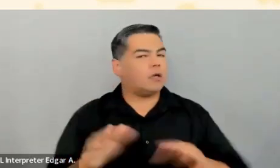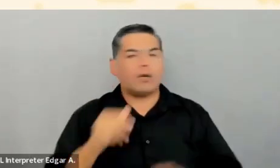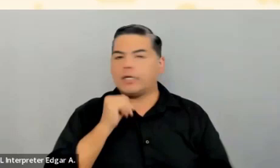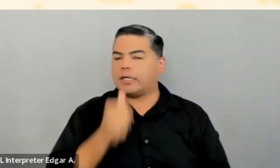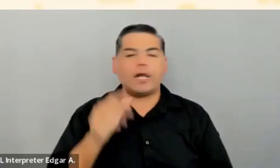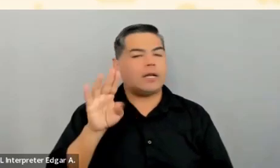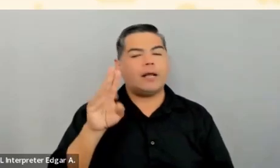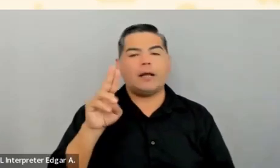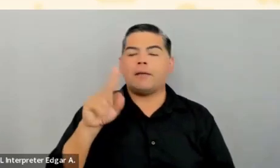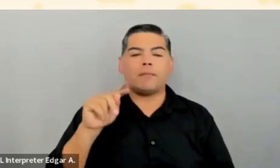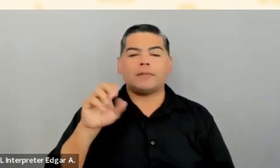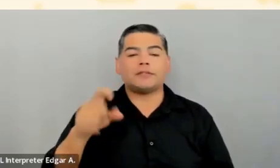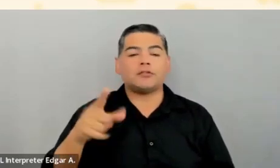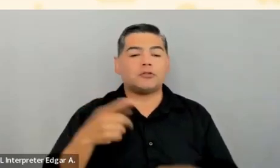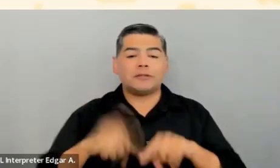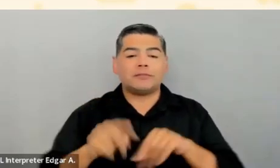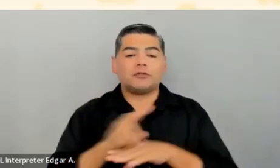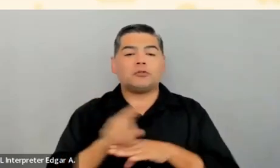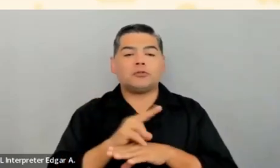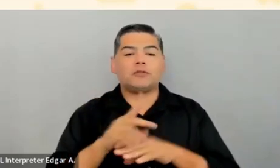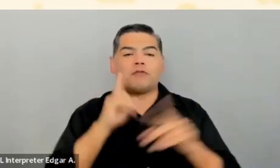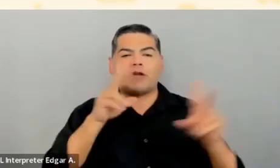and they should not be used by the theme as them.